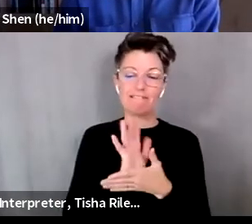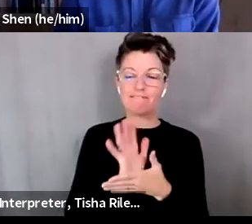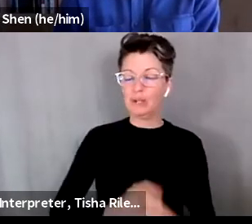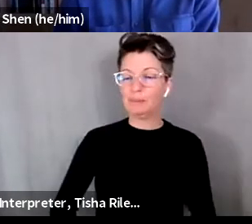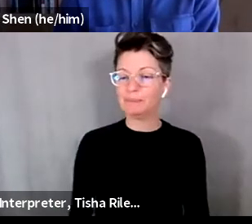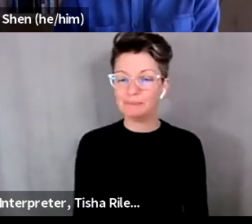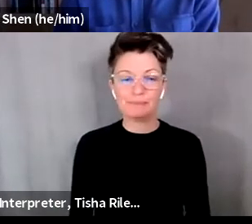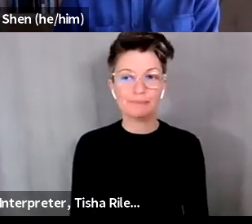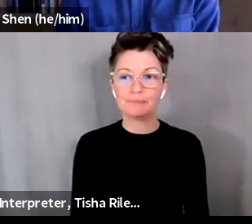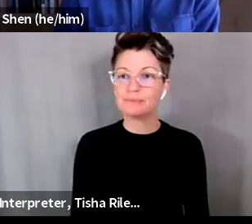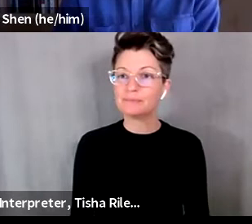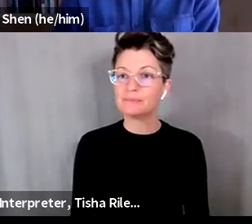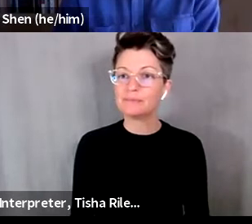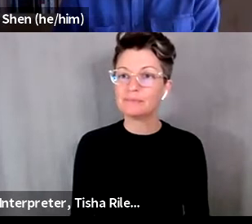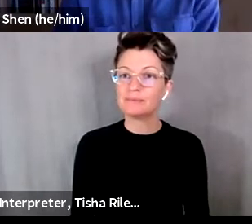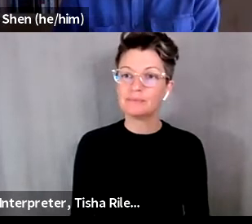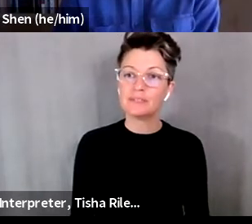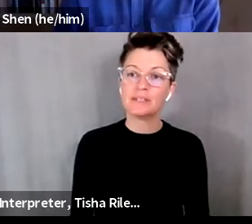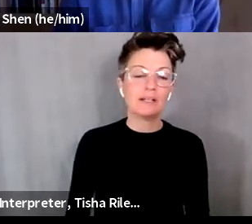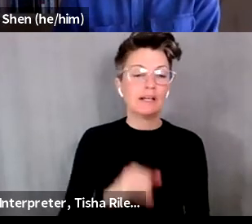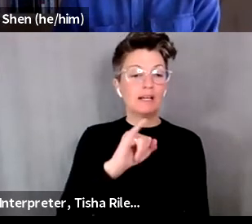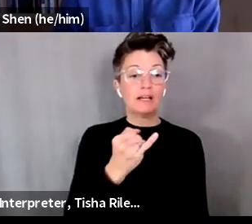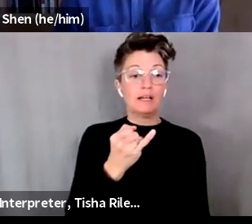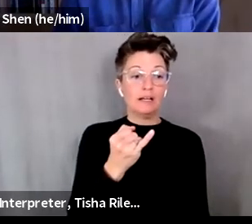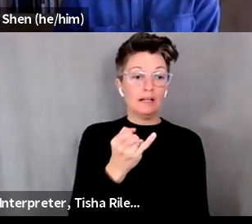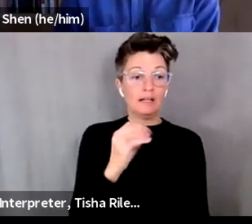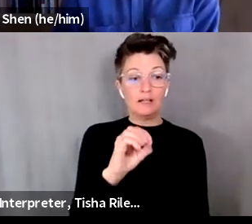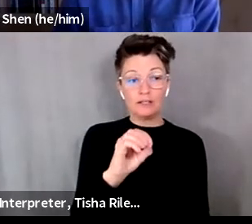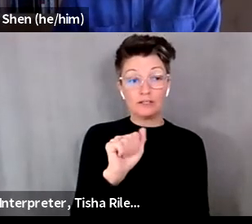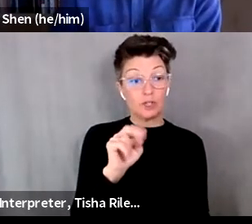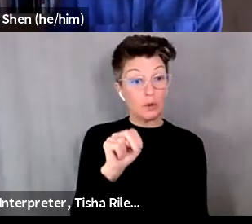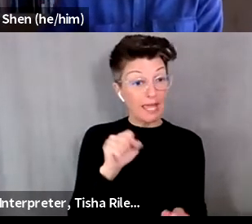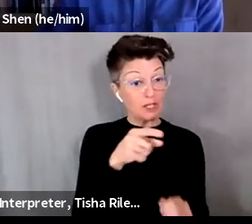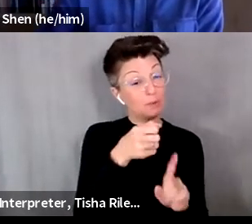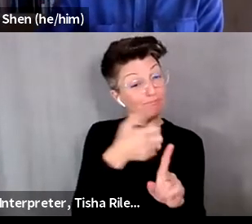So Joan, why don't you talk a little bit about your role and also